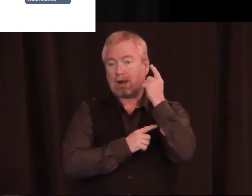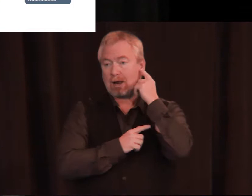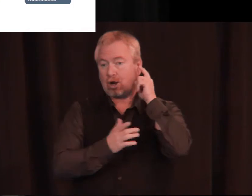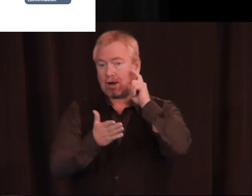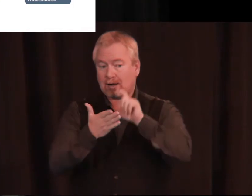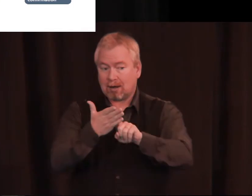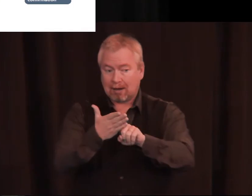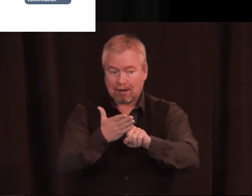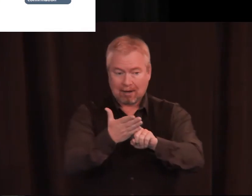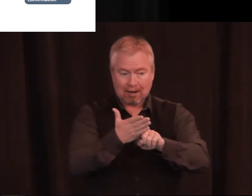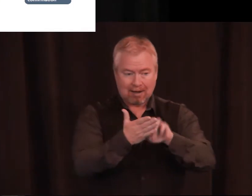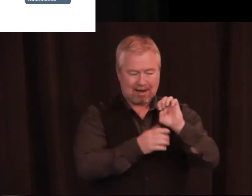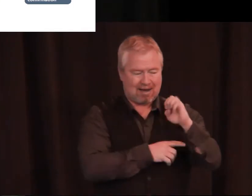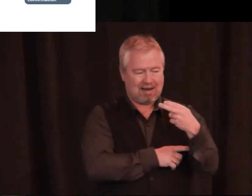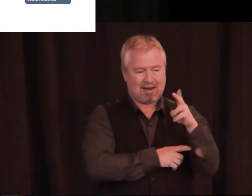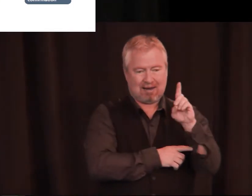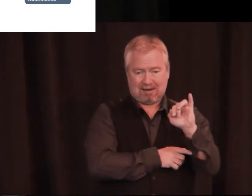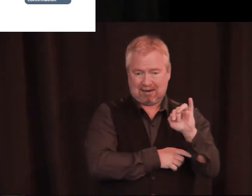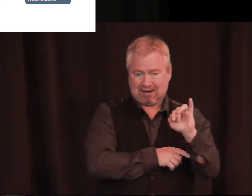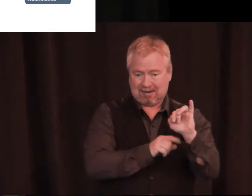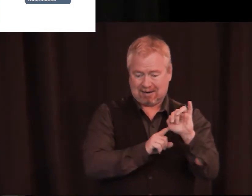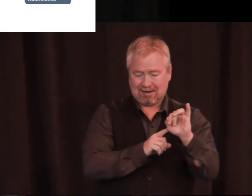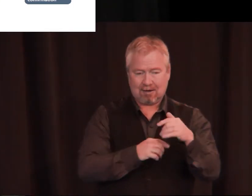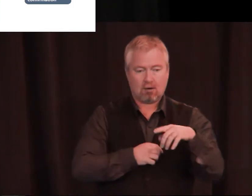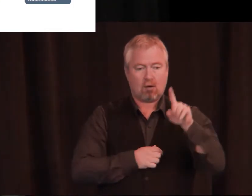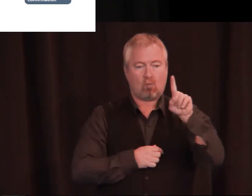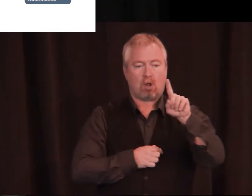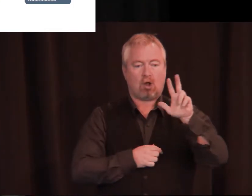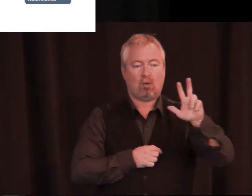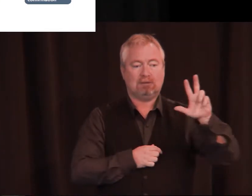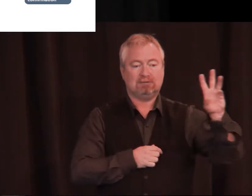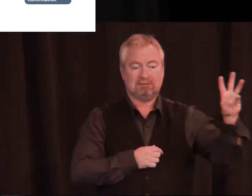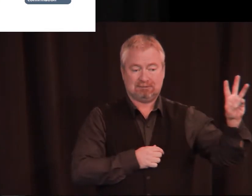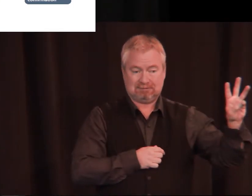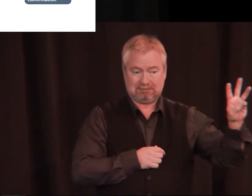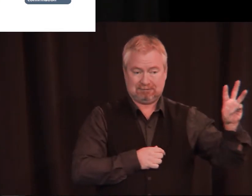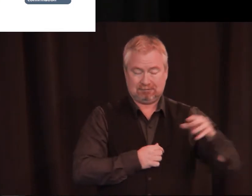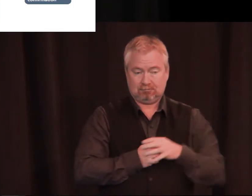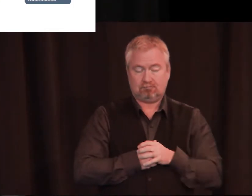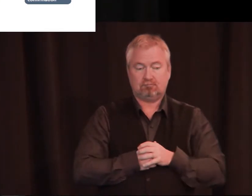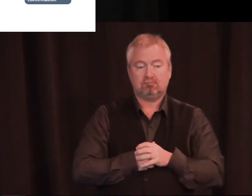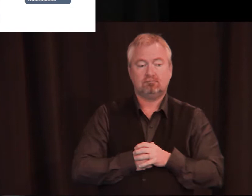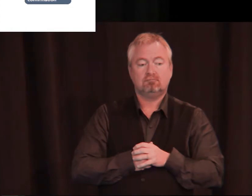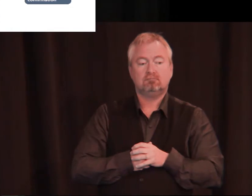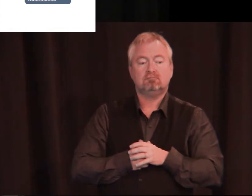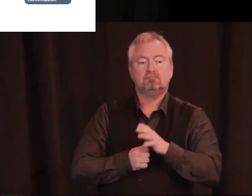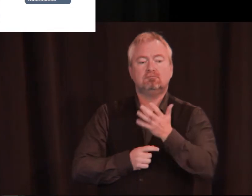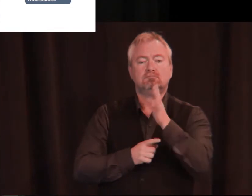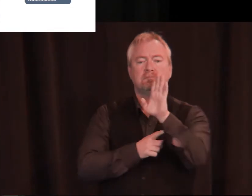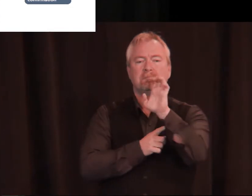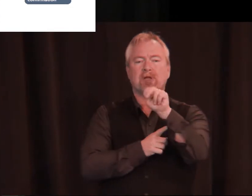we call these the 1, 3, 6 benchmarks. And this has been proposed by the joint committee